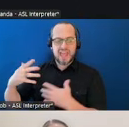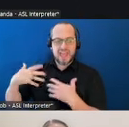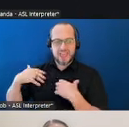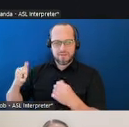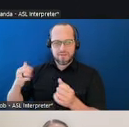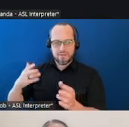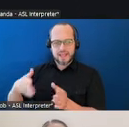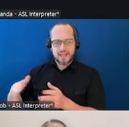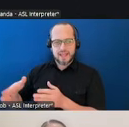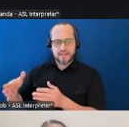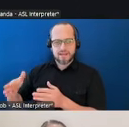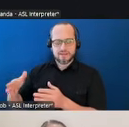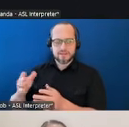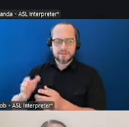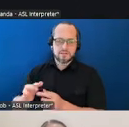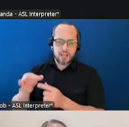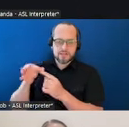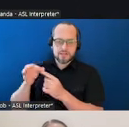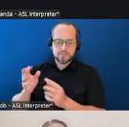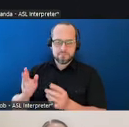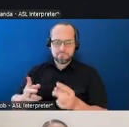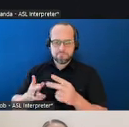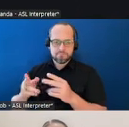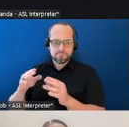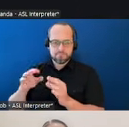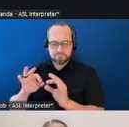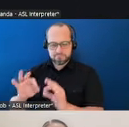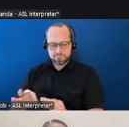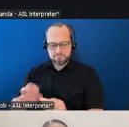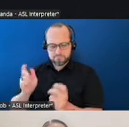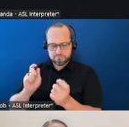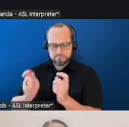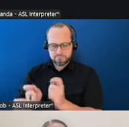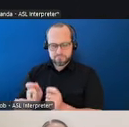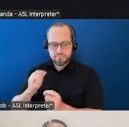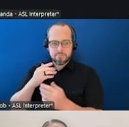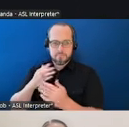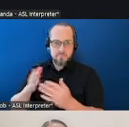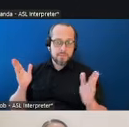a tailored health plan, uh, one of our our public plans in the state of North Carolina